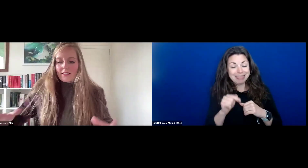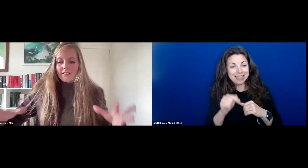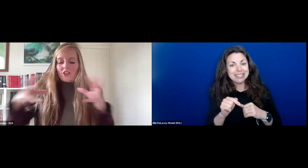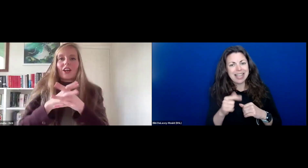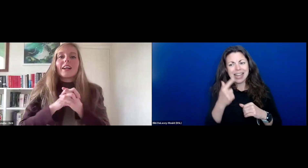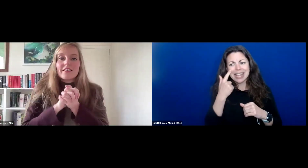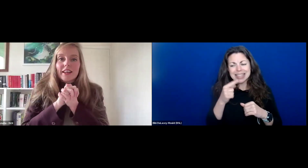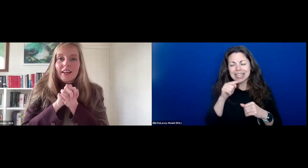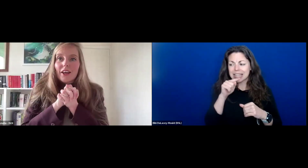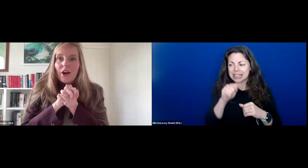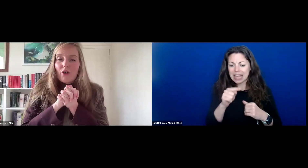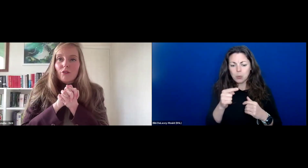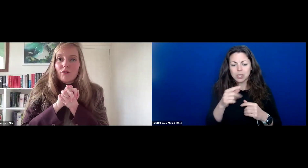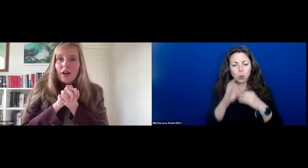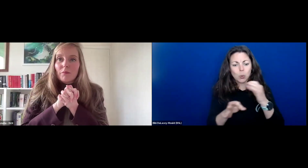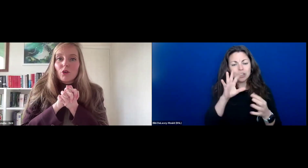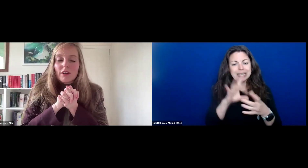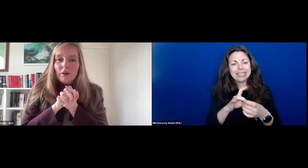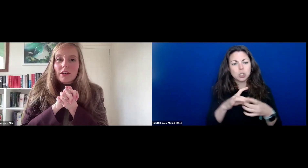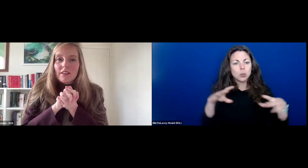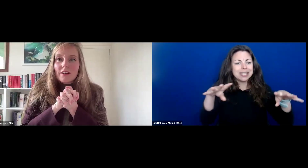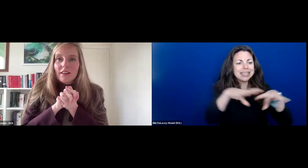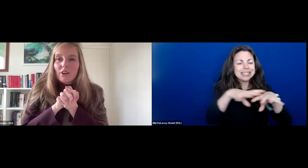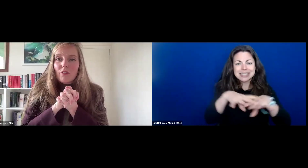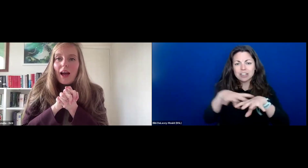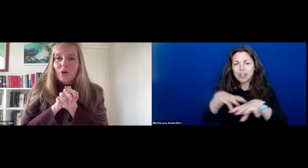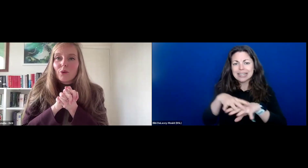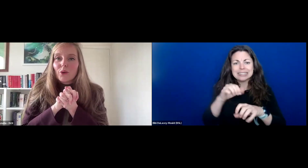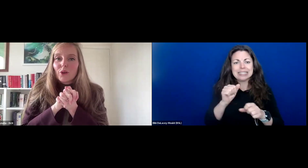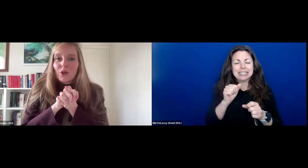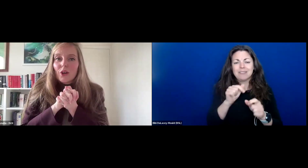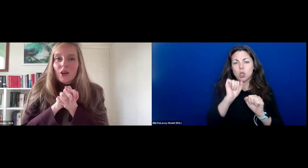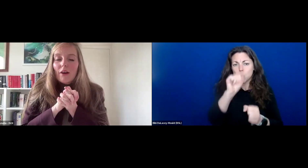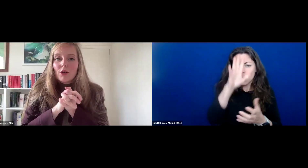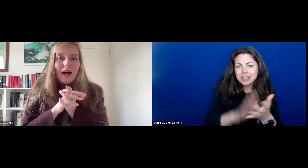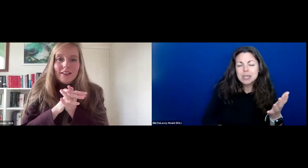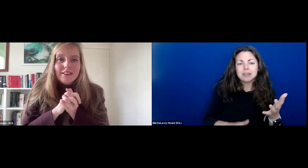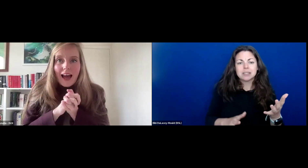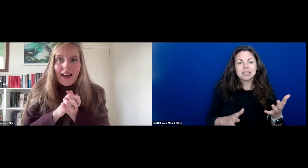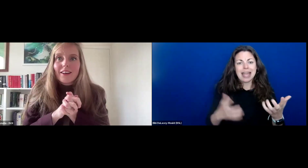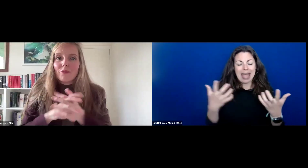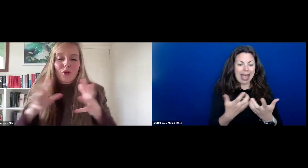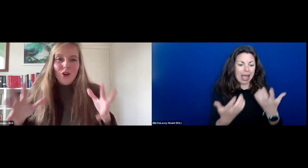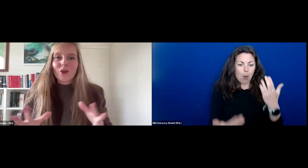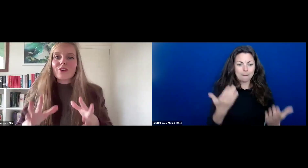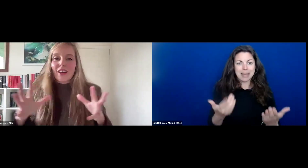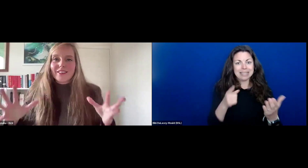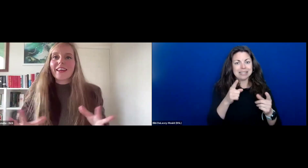intersectionality of your experiences, kind of how, how you balance that alongside